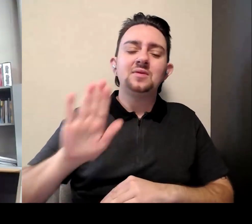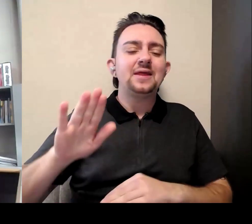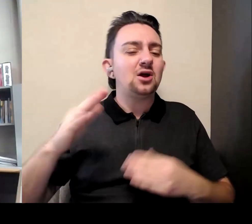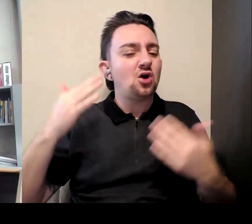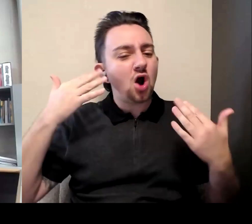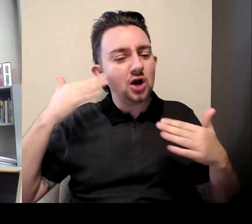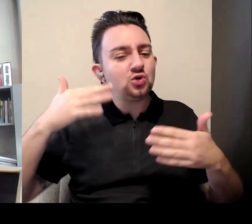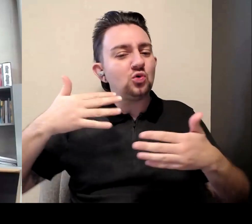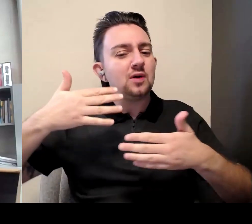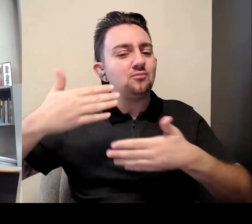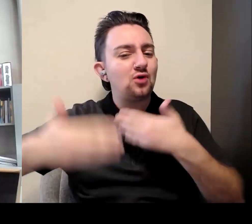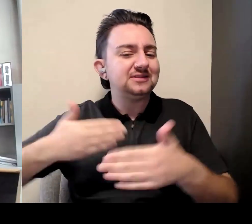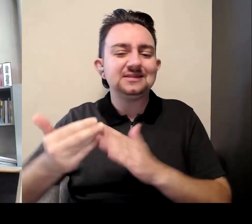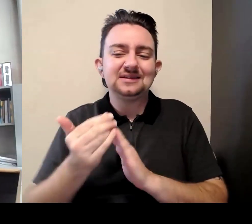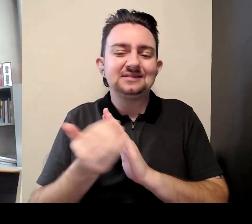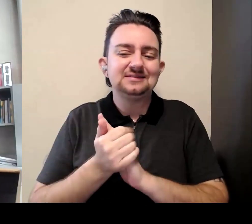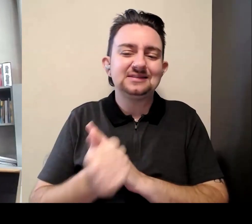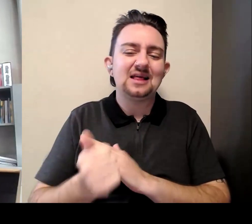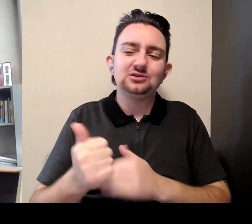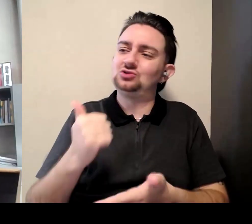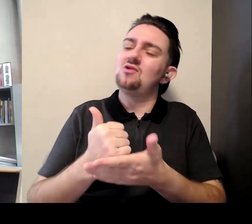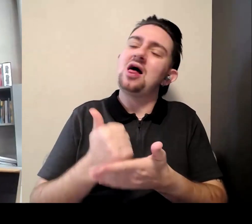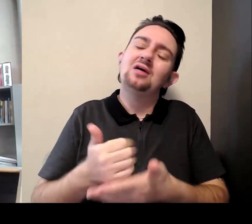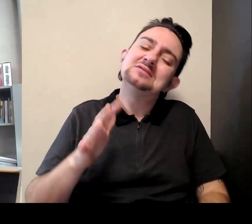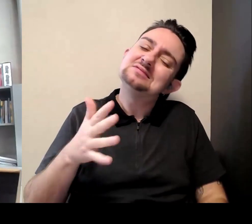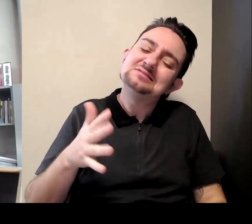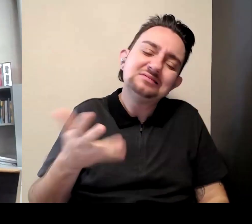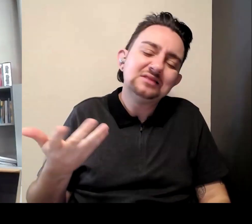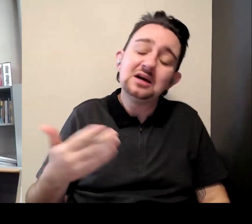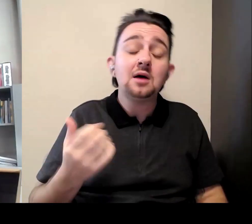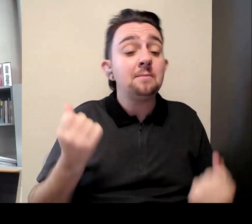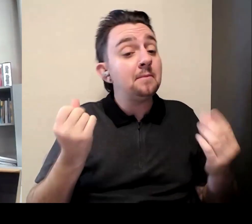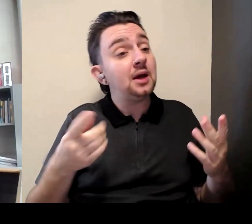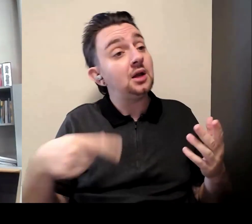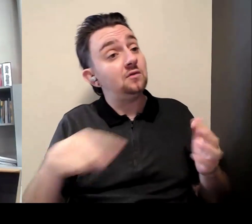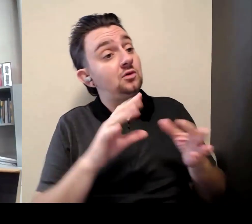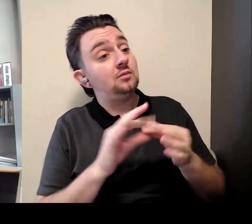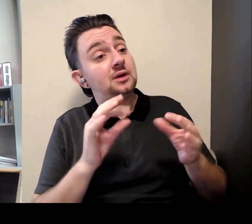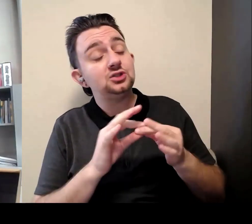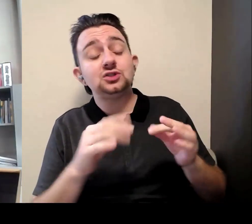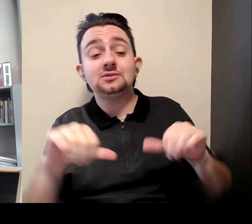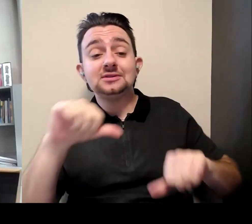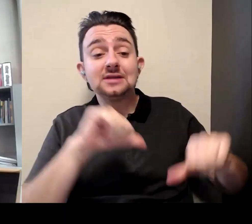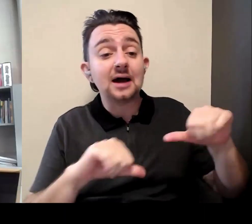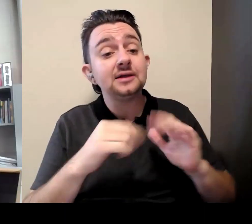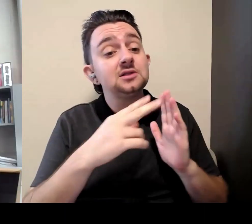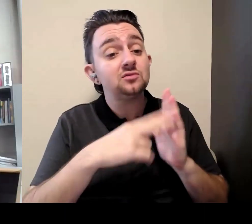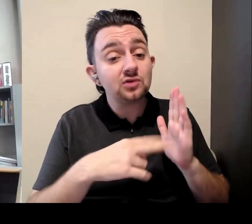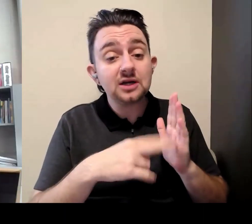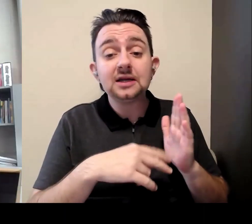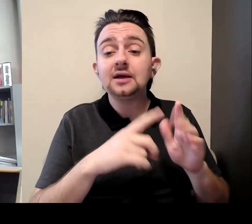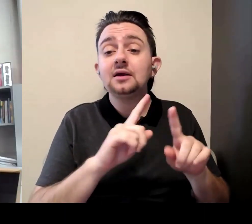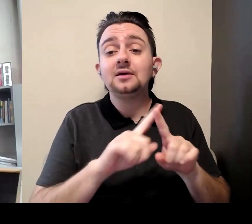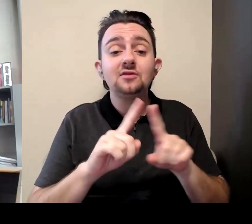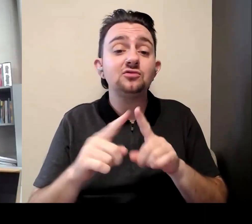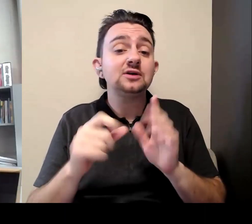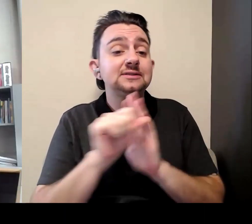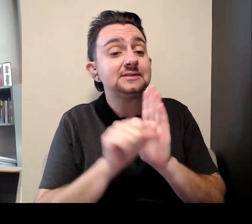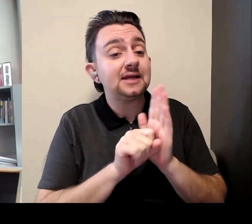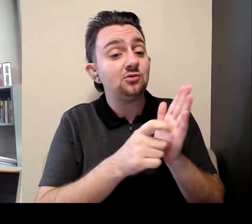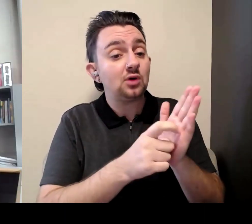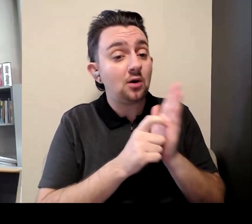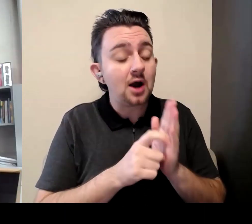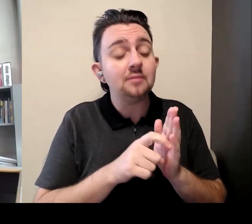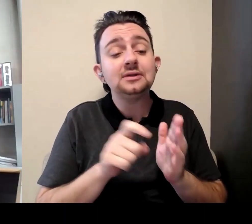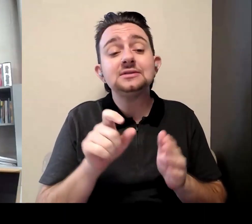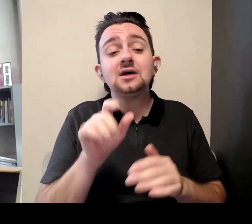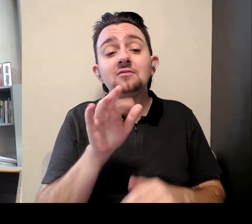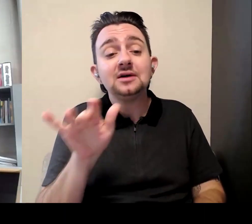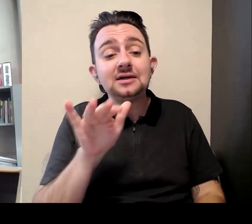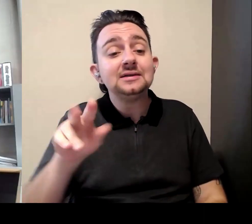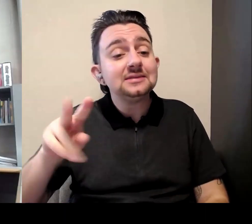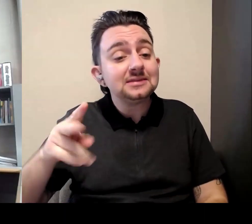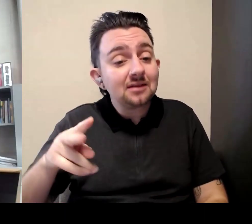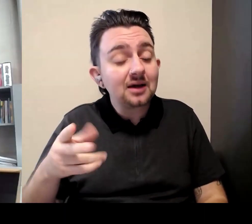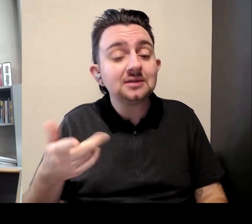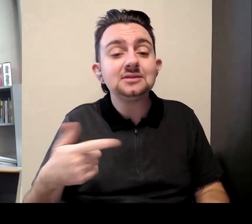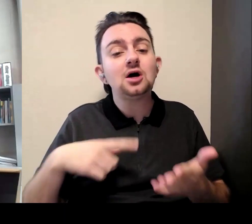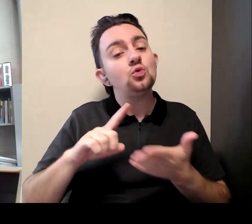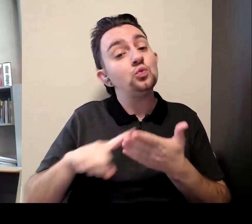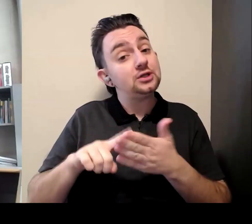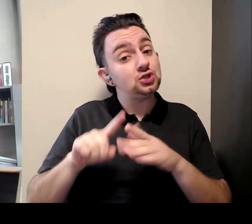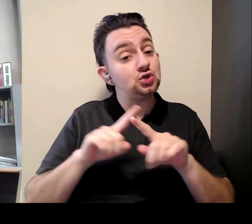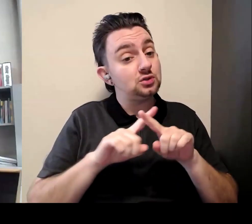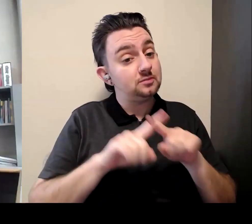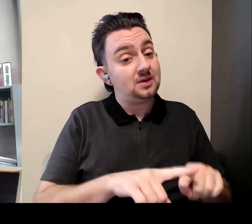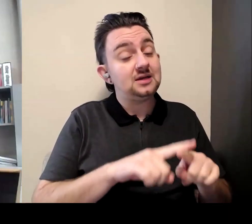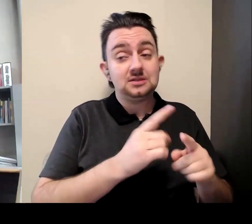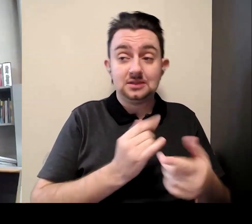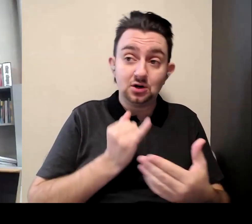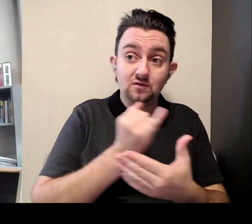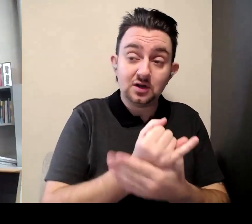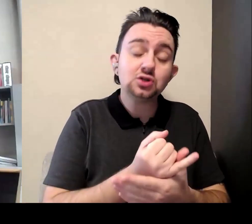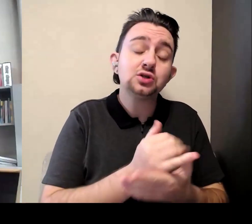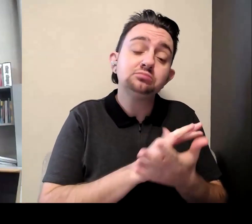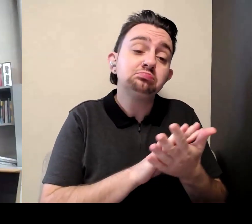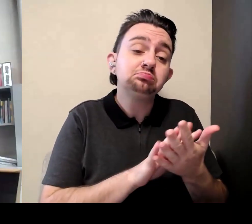Everyone has talked about all the great research out there, especially with the science of reading and all the state mandates with dyslexia on very much so research-based interventions for kiddos with dyslexia.